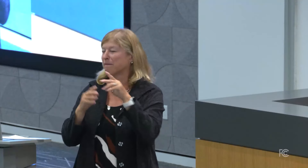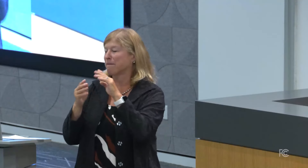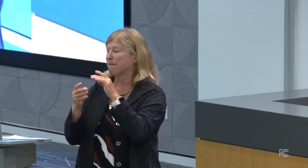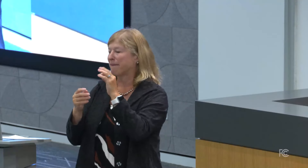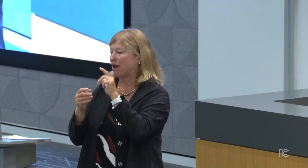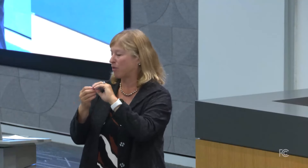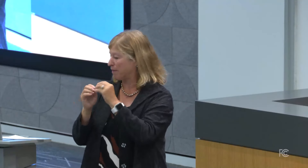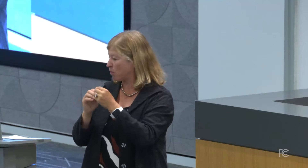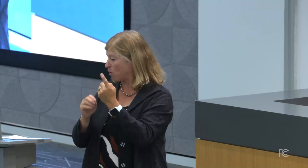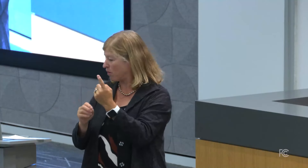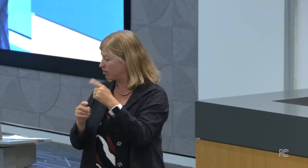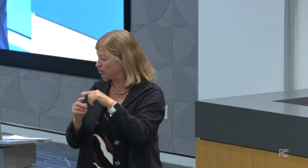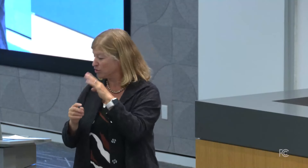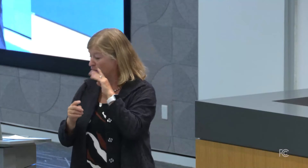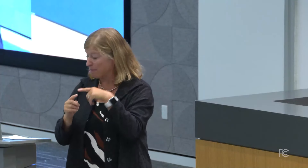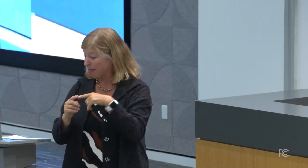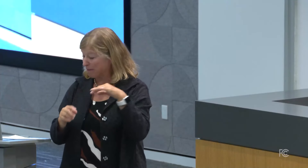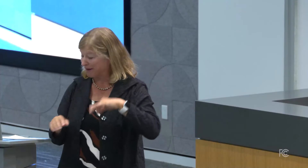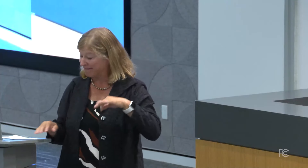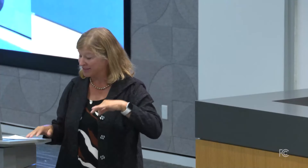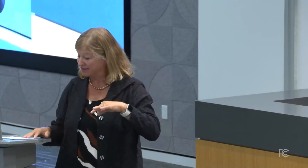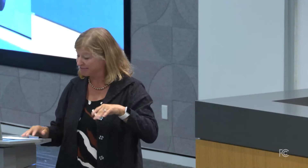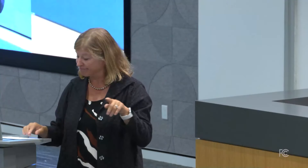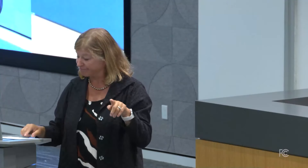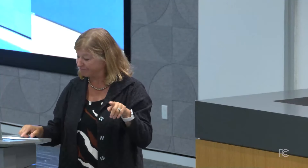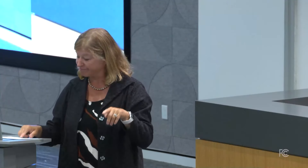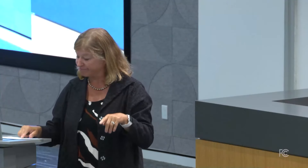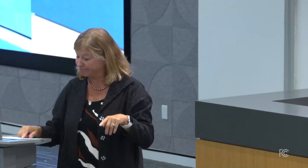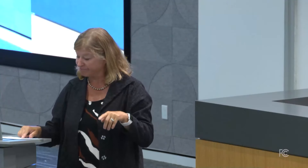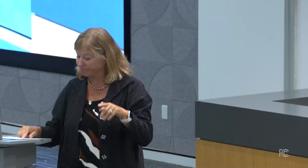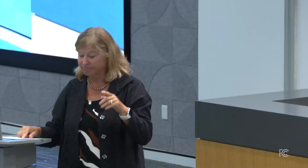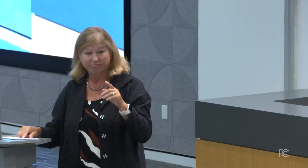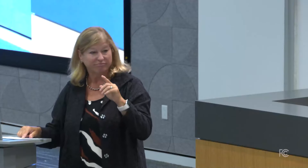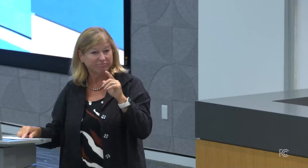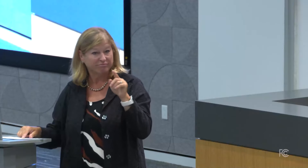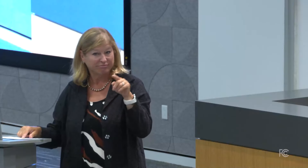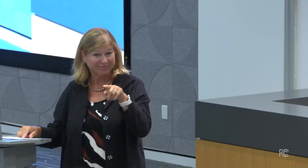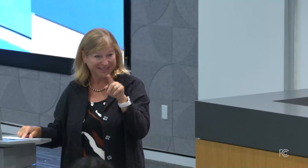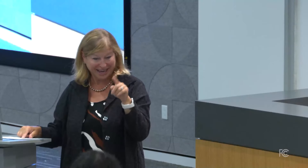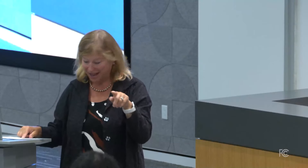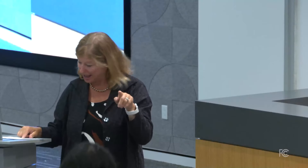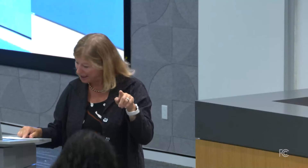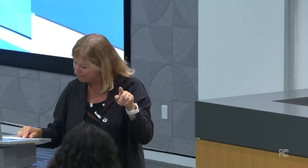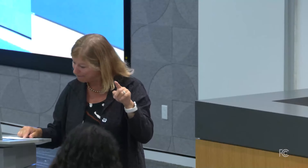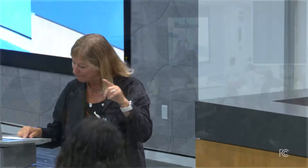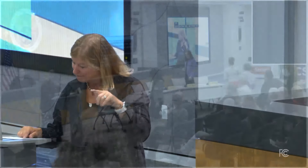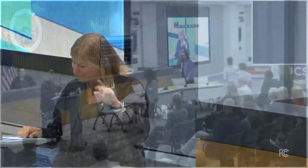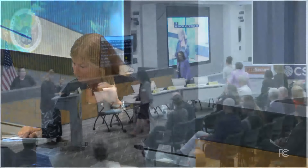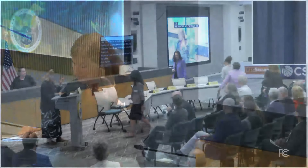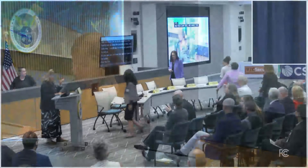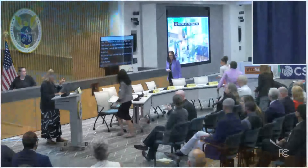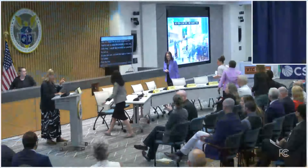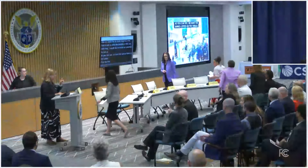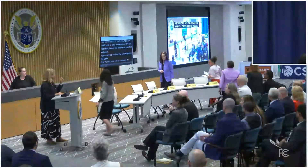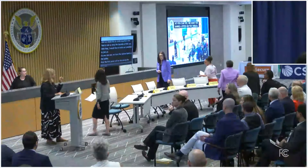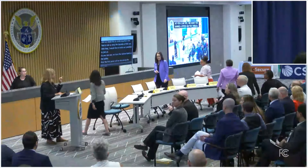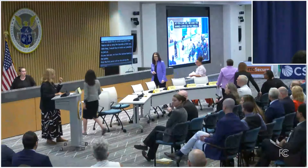US WHAT THE BENEFITS OF DVC ARE. WITH THAT, I WOULD LIKE TO INVITE OUR PANELISTS TO JOIN US.